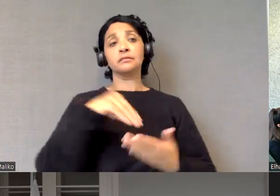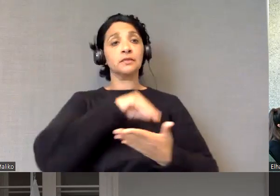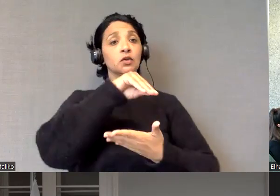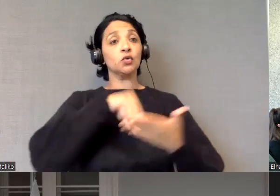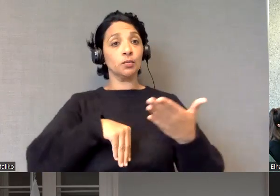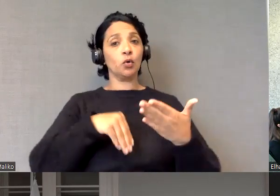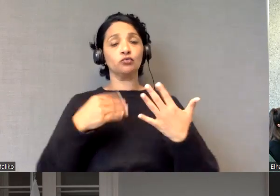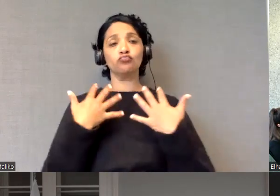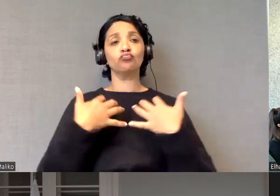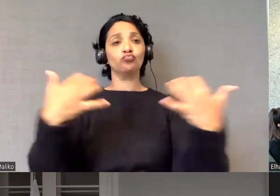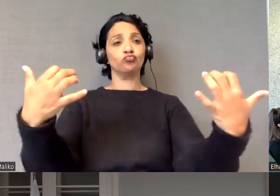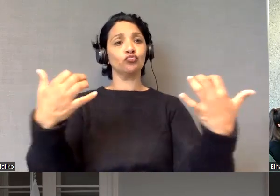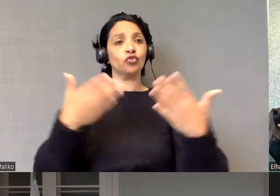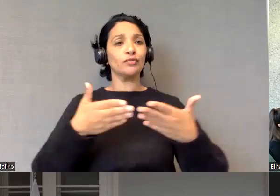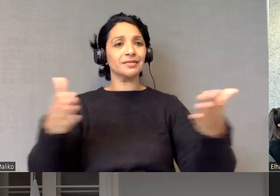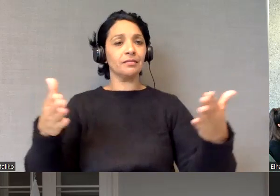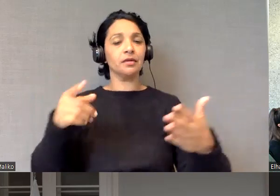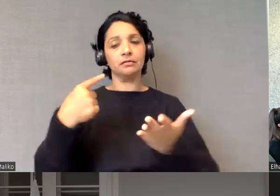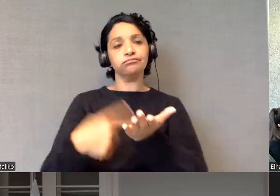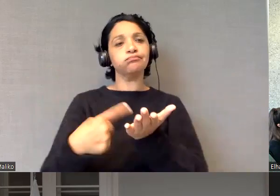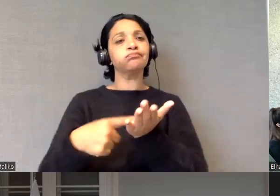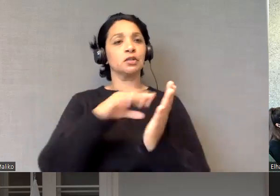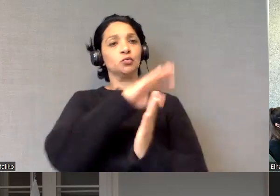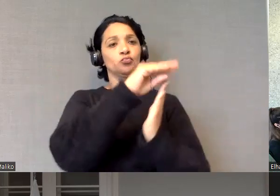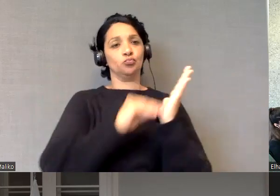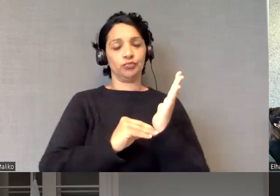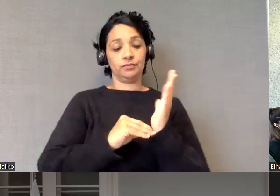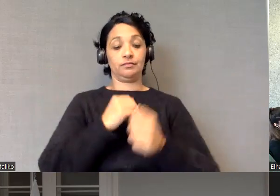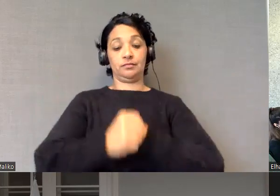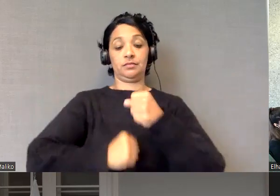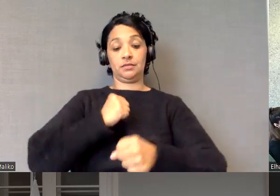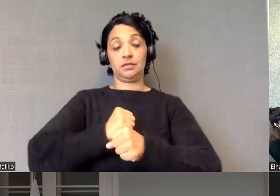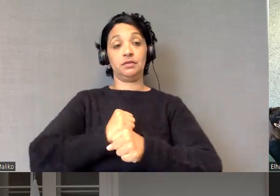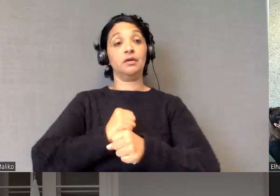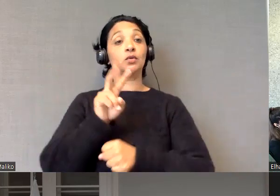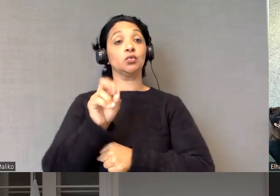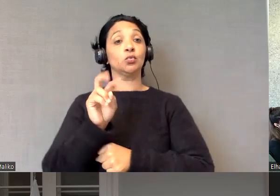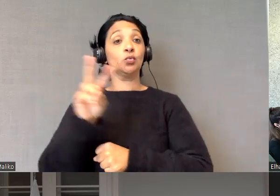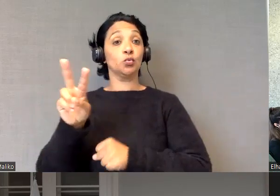Assembly submitted by the Special Rapporteur in October 2022 but really what I'm going